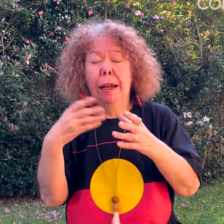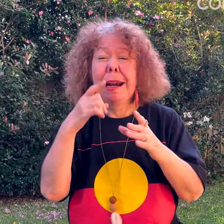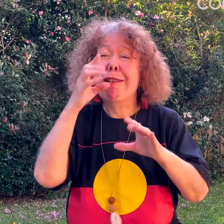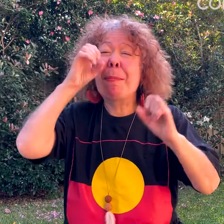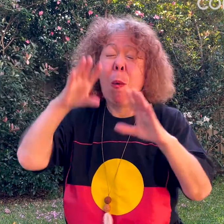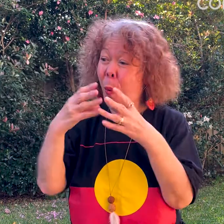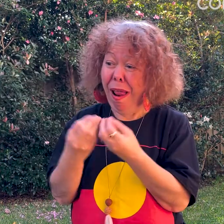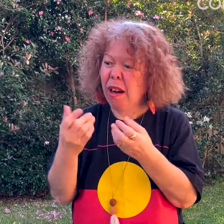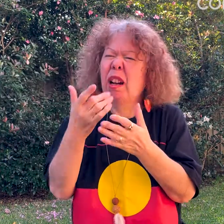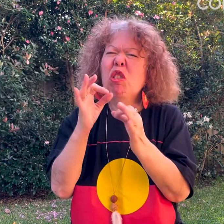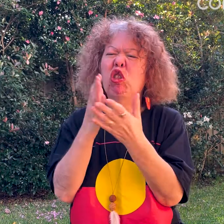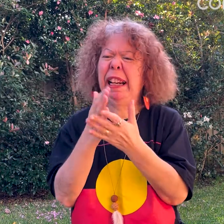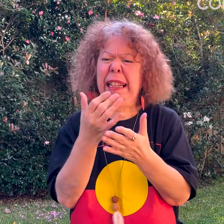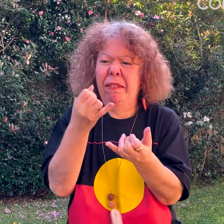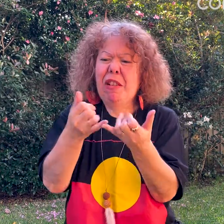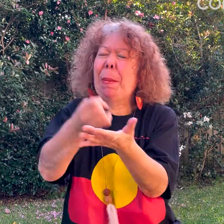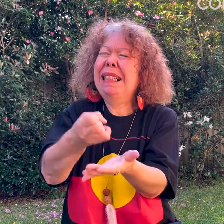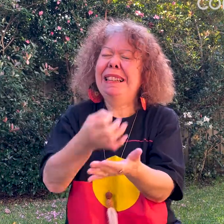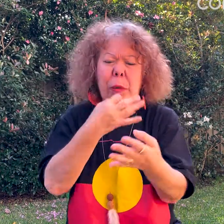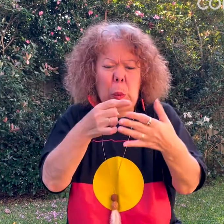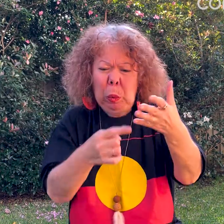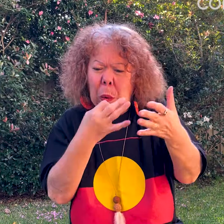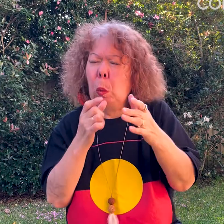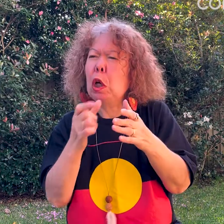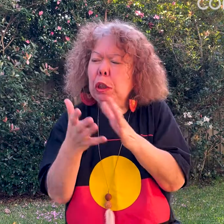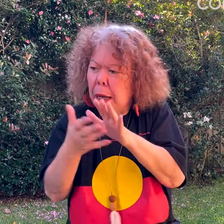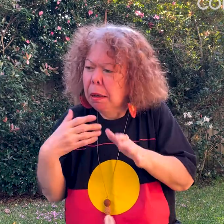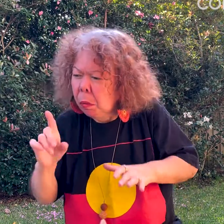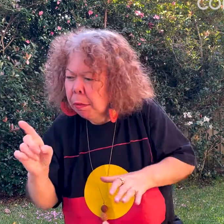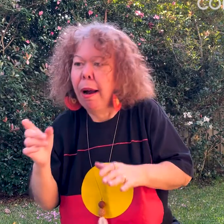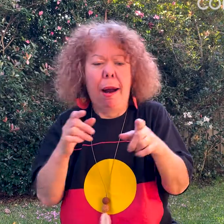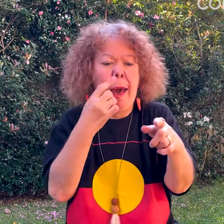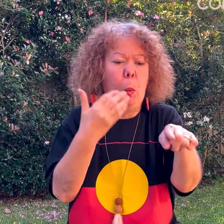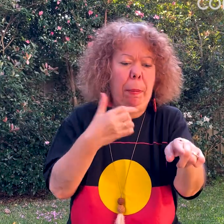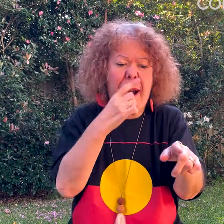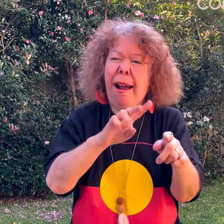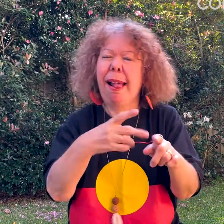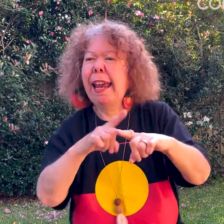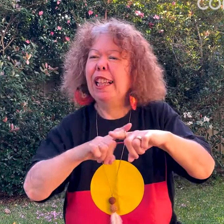It was only a few basic signs that I learned from a lady who could communicate in English,